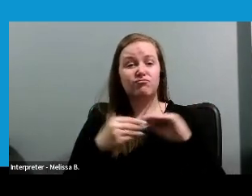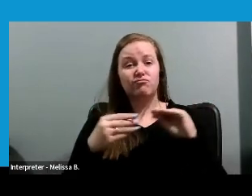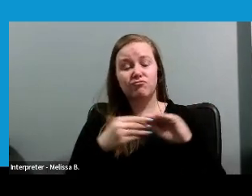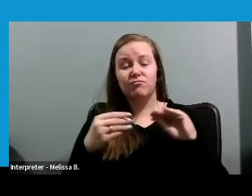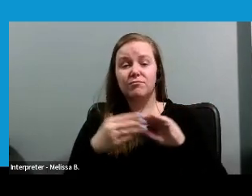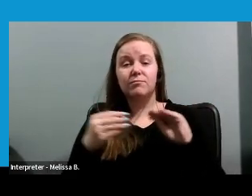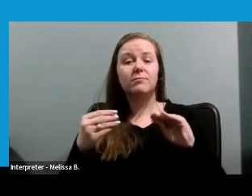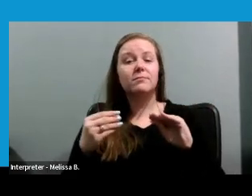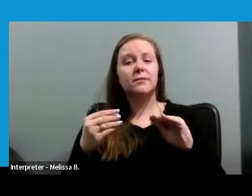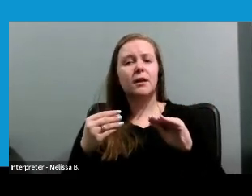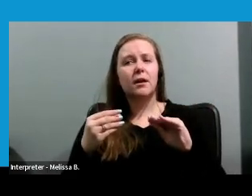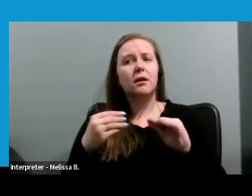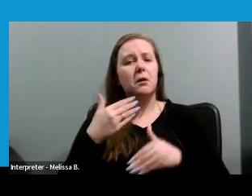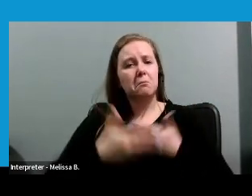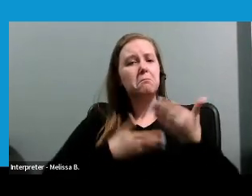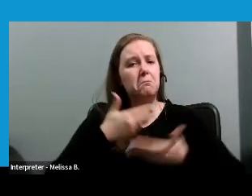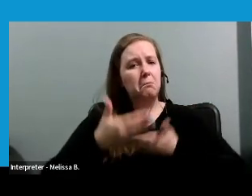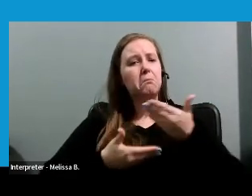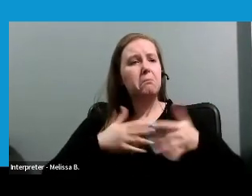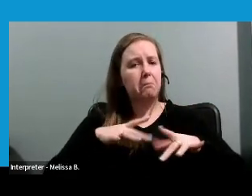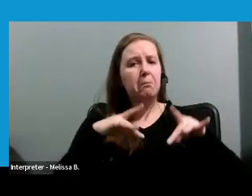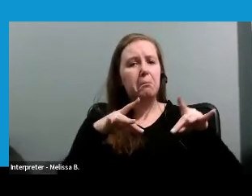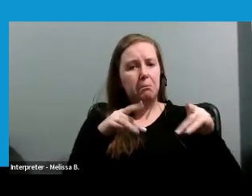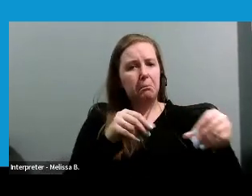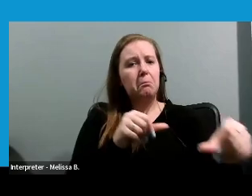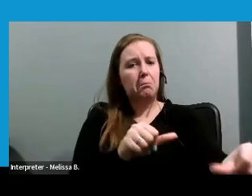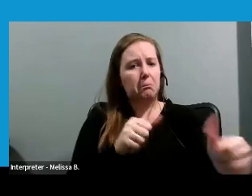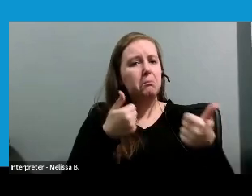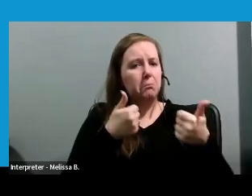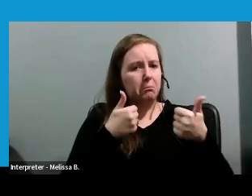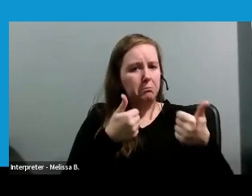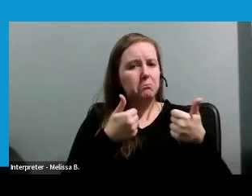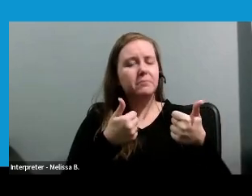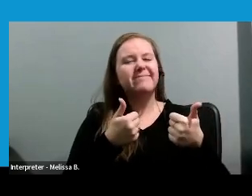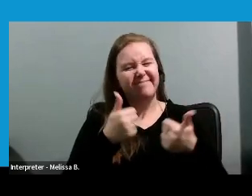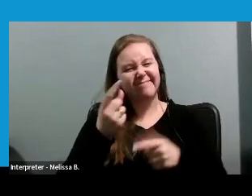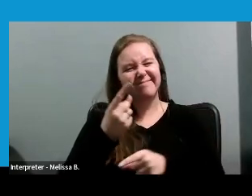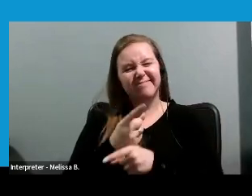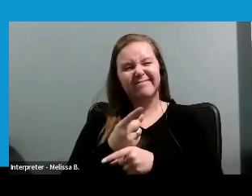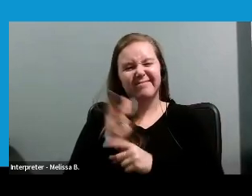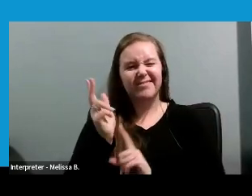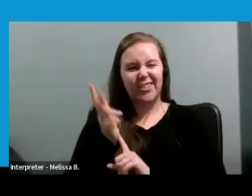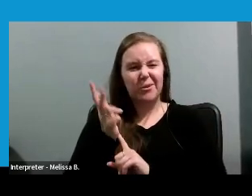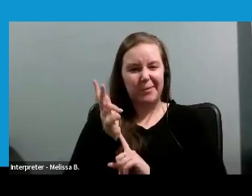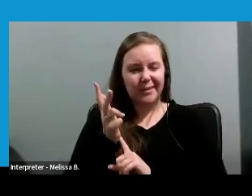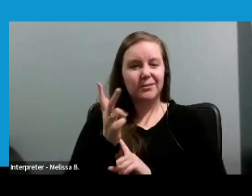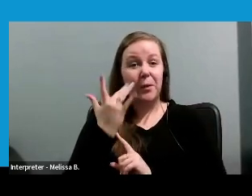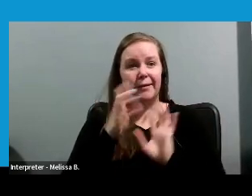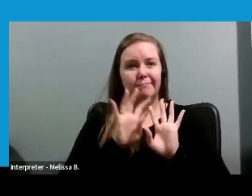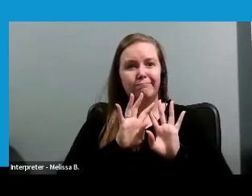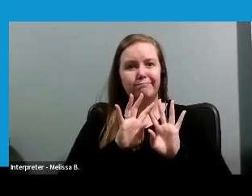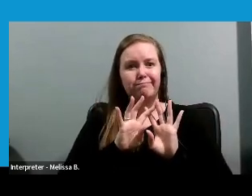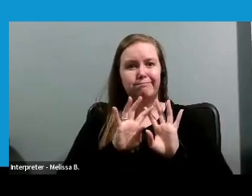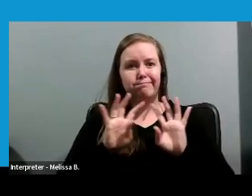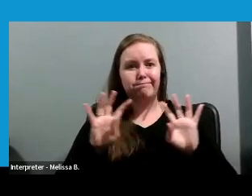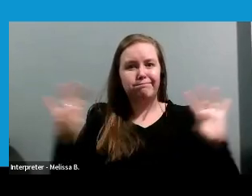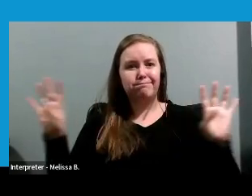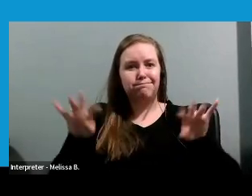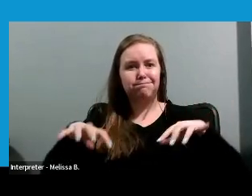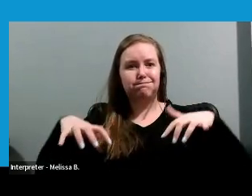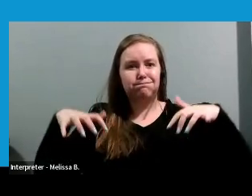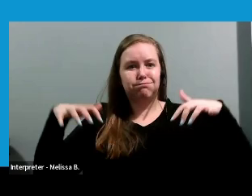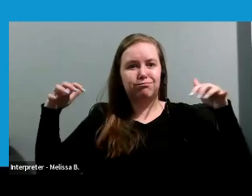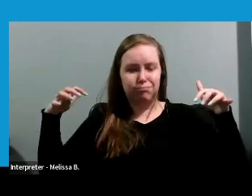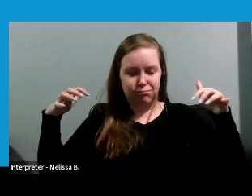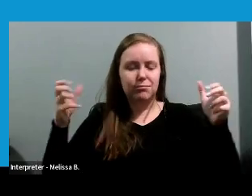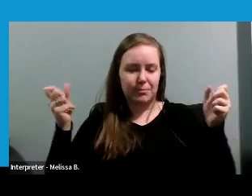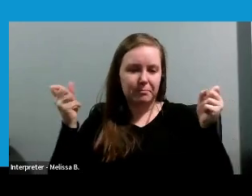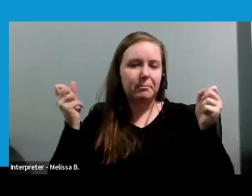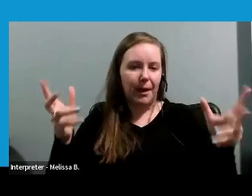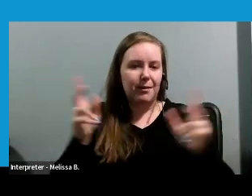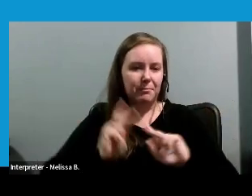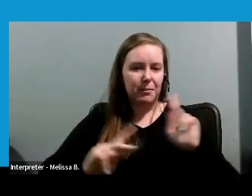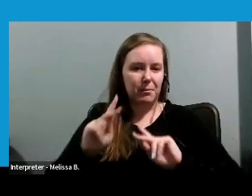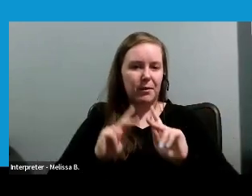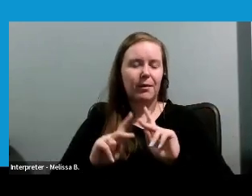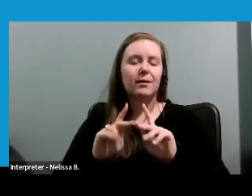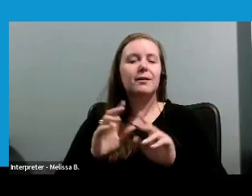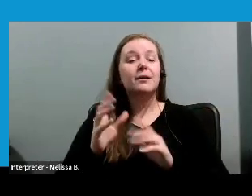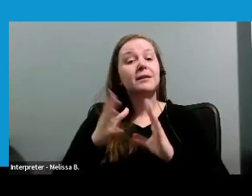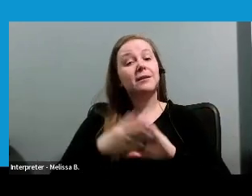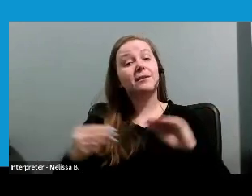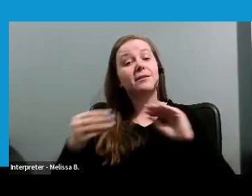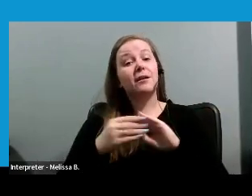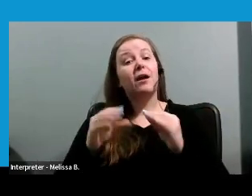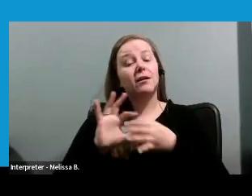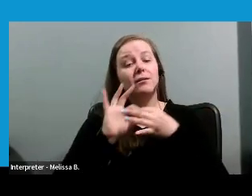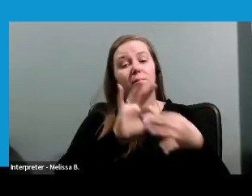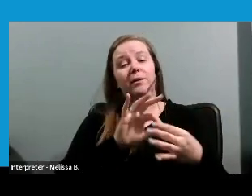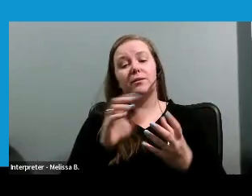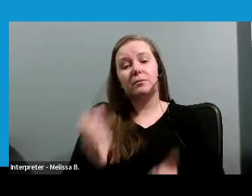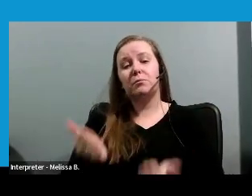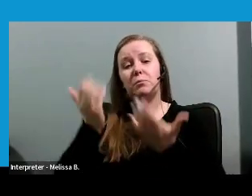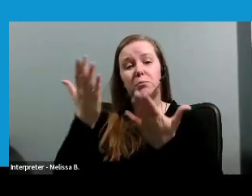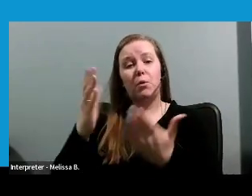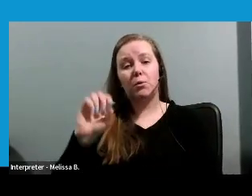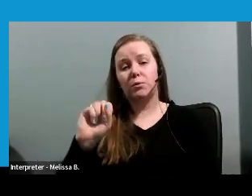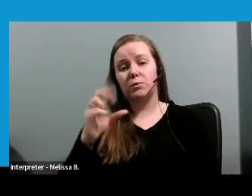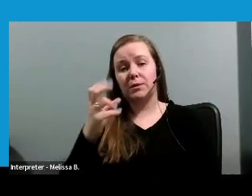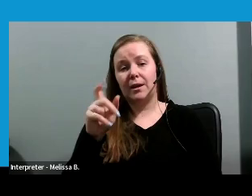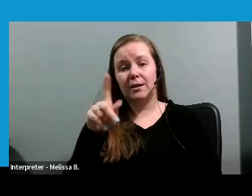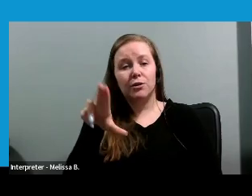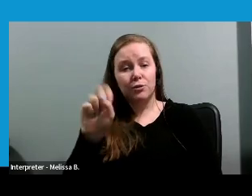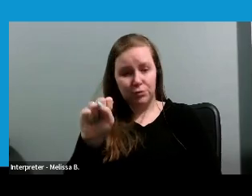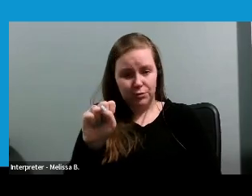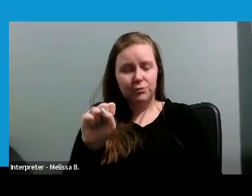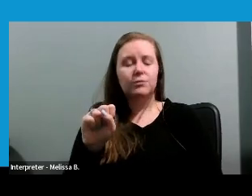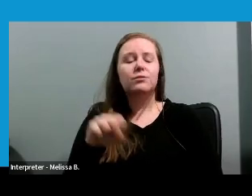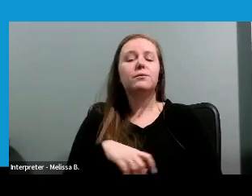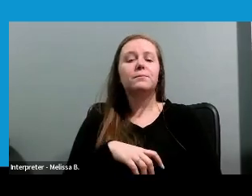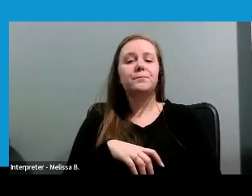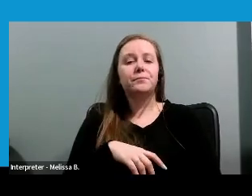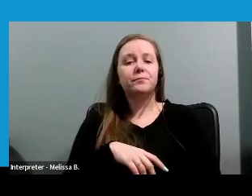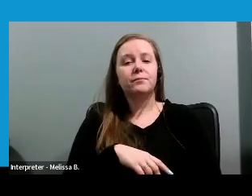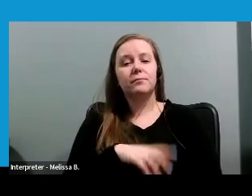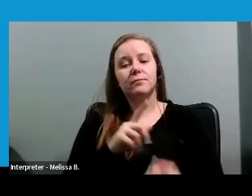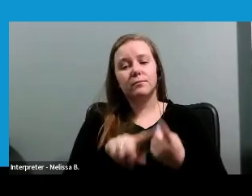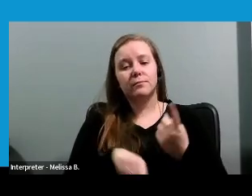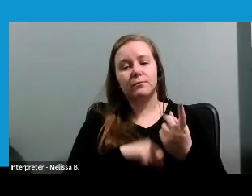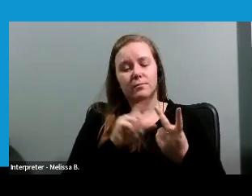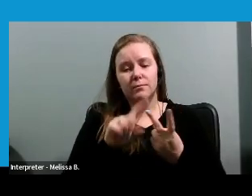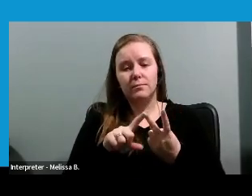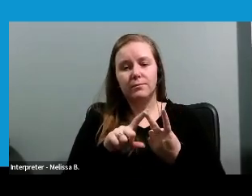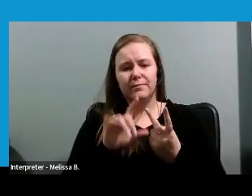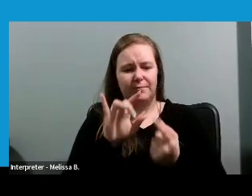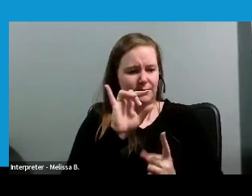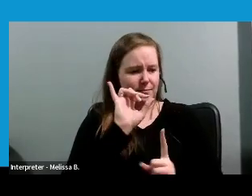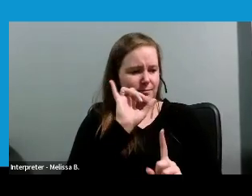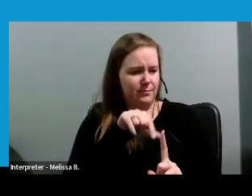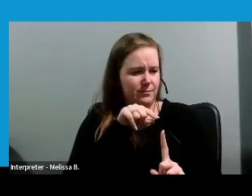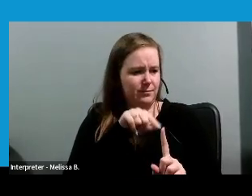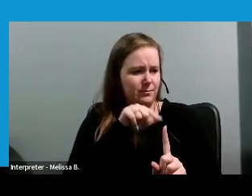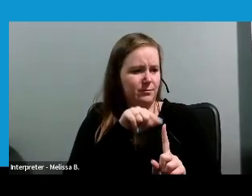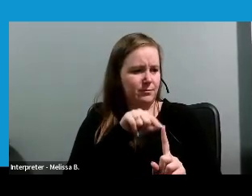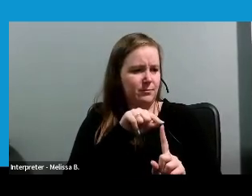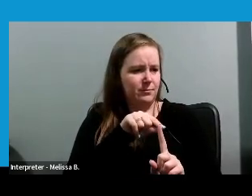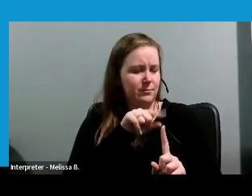Shannon Spencer (she/her): went, you know, smoothly. It was reduced to 3 minutes, because there were a ton of people. We were, it was a deputation in relation to the proposed shelters. And then, as well to… and that was at the economic,